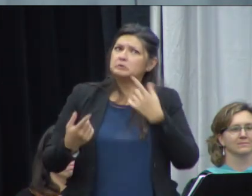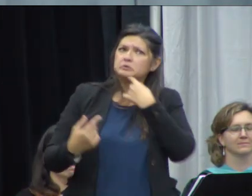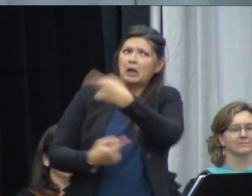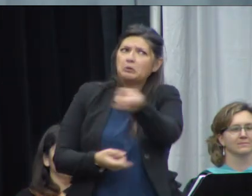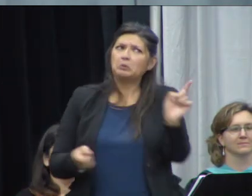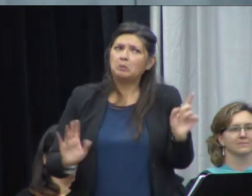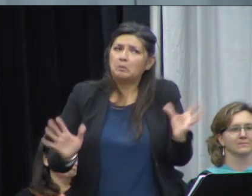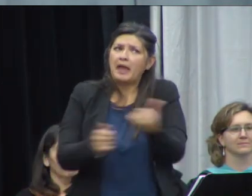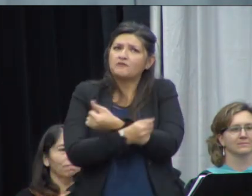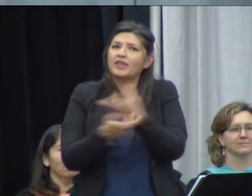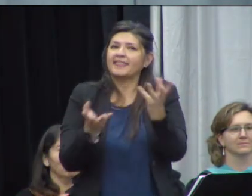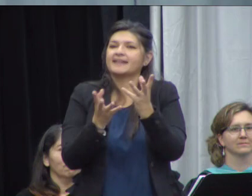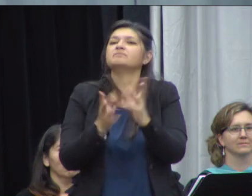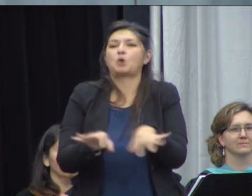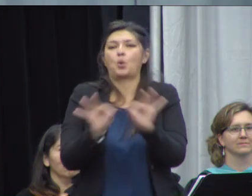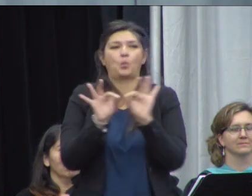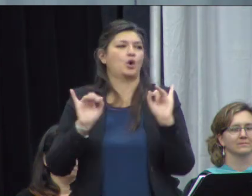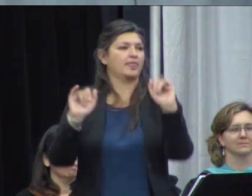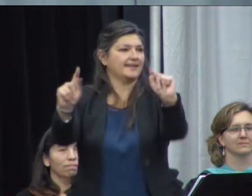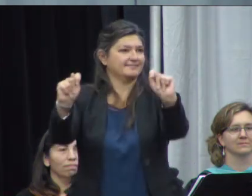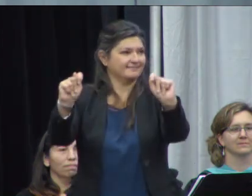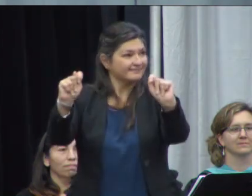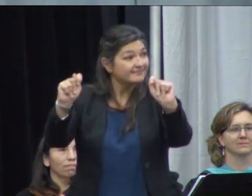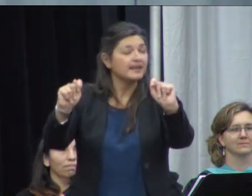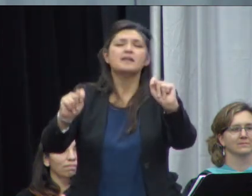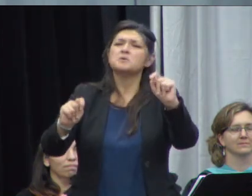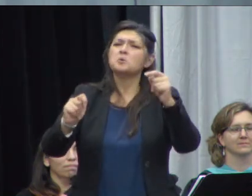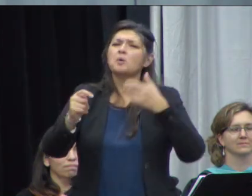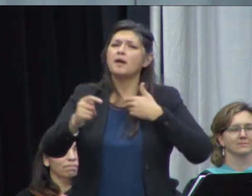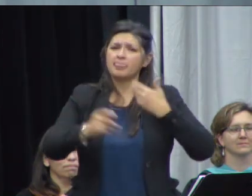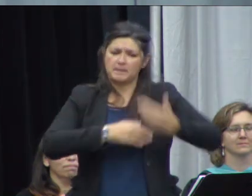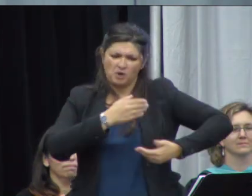In this process, I experienced self-doubt, failure on top